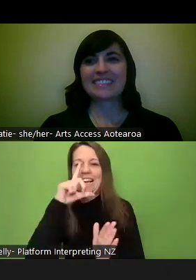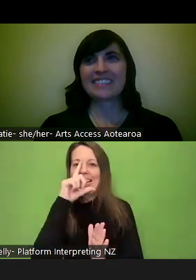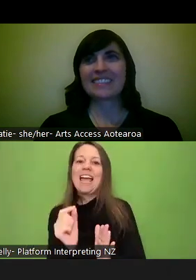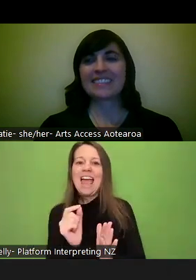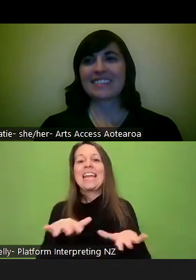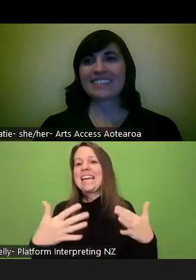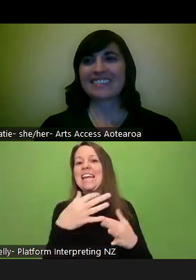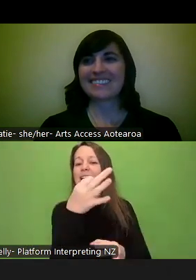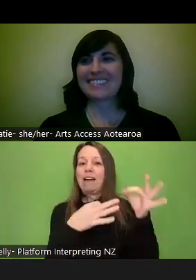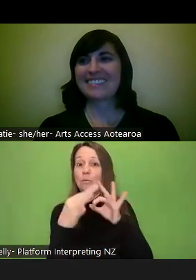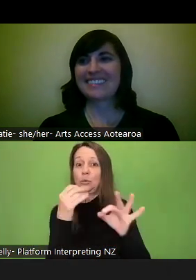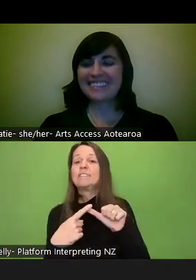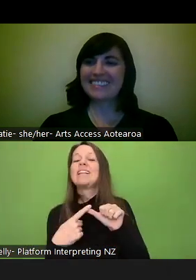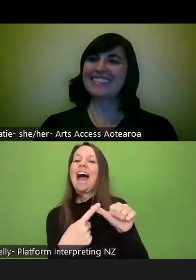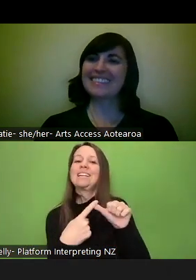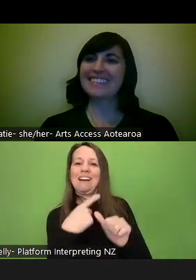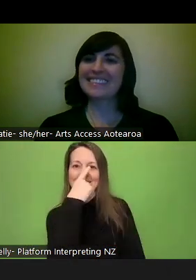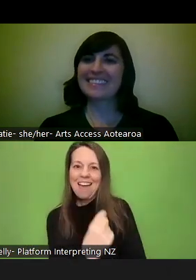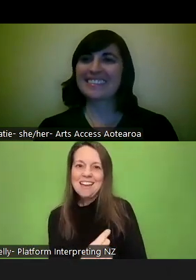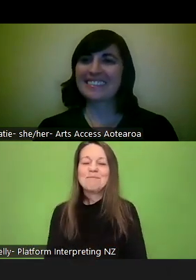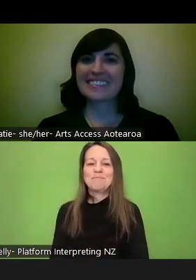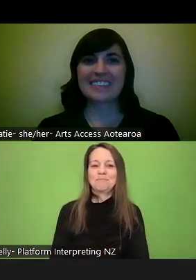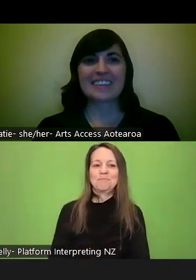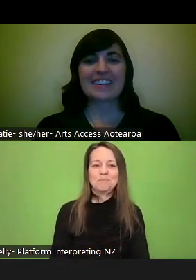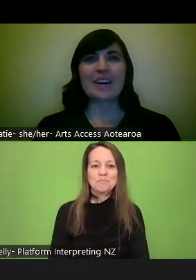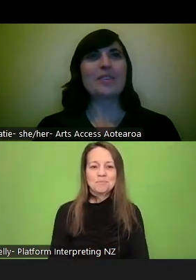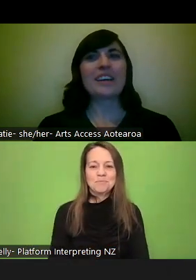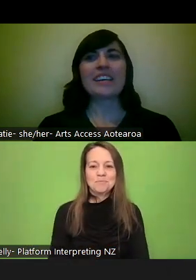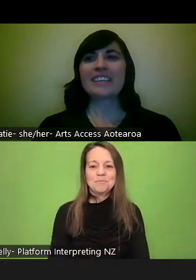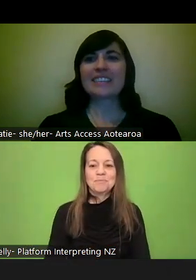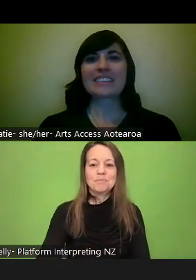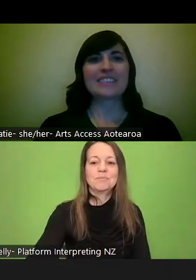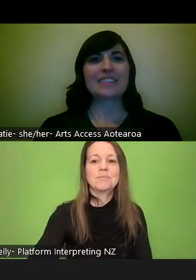Absolutely. Thank you so much, Katie. Alright.